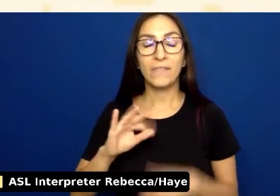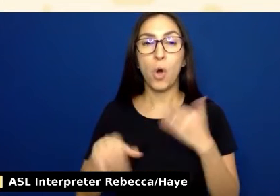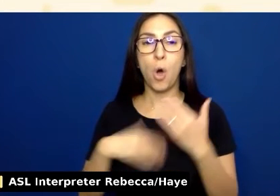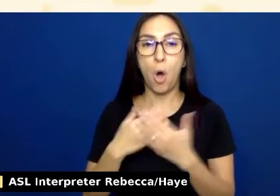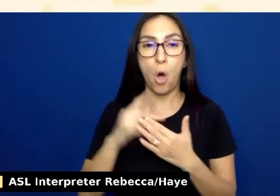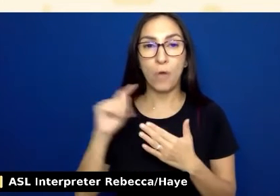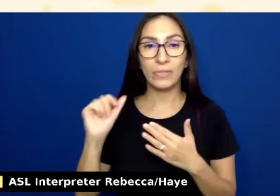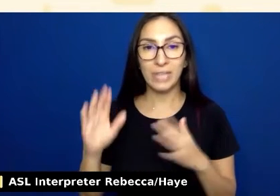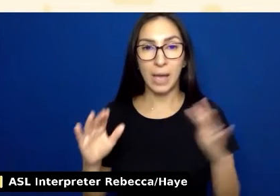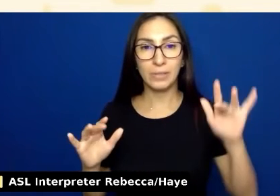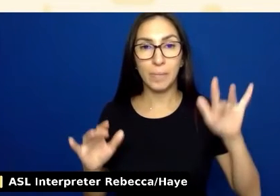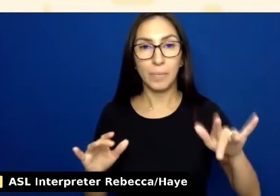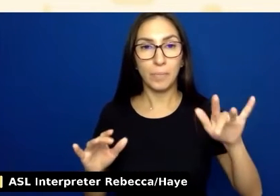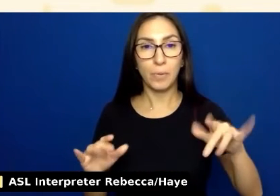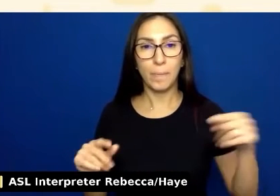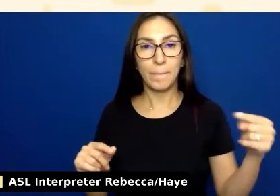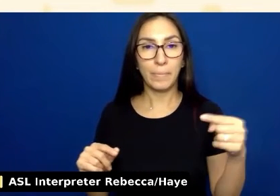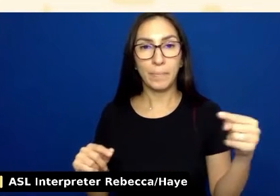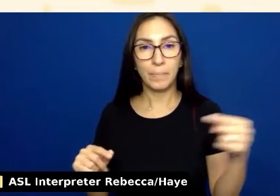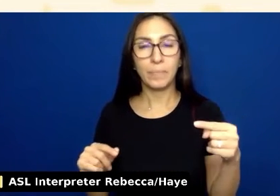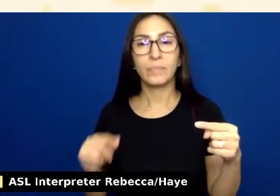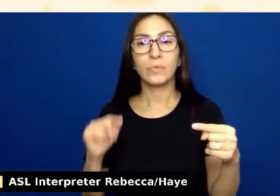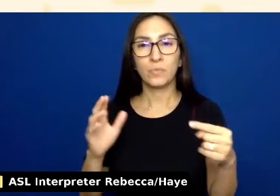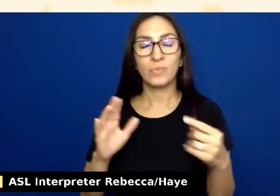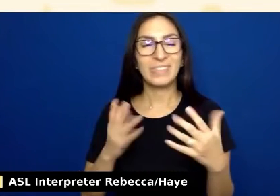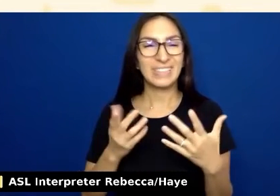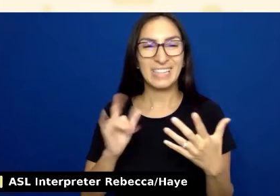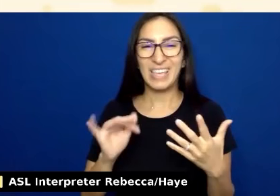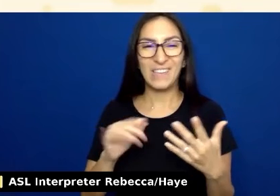then it becomes a poor user experience for keyboard-only users.